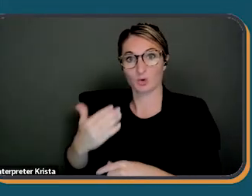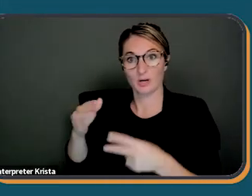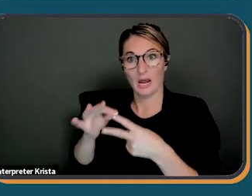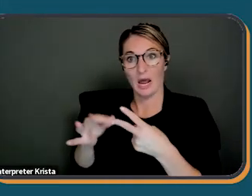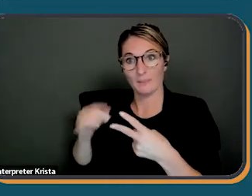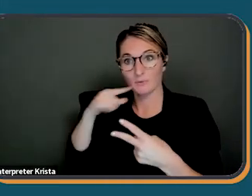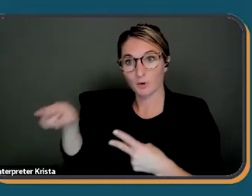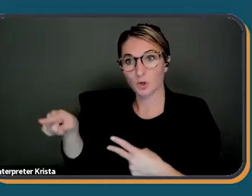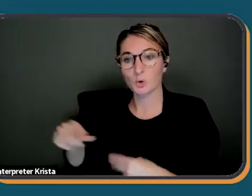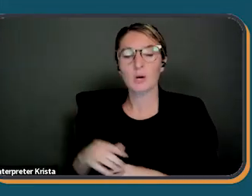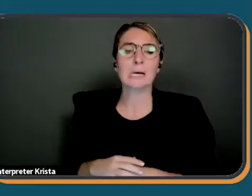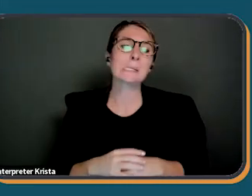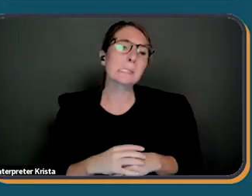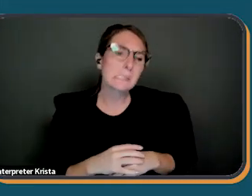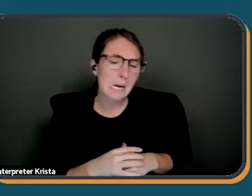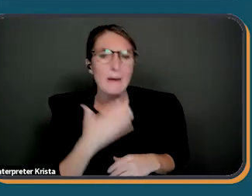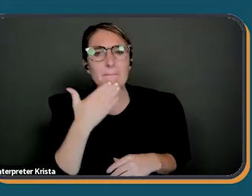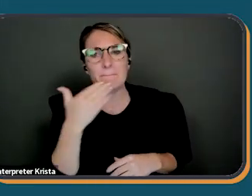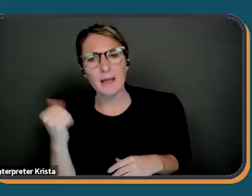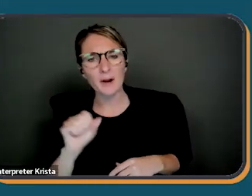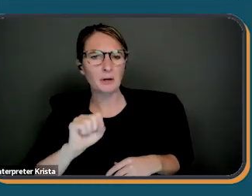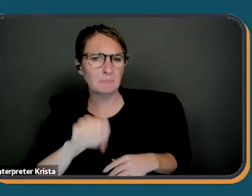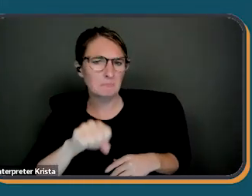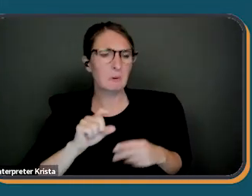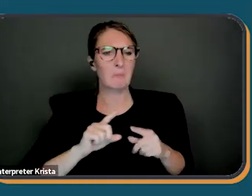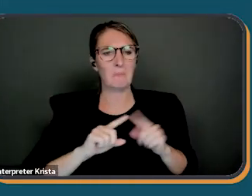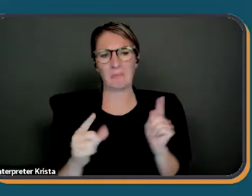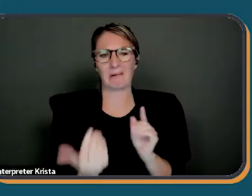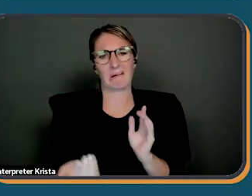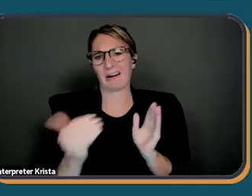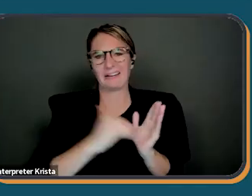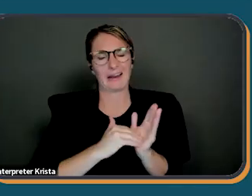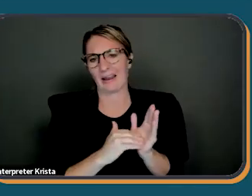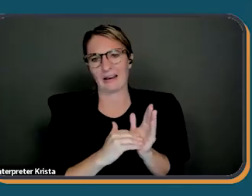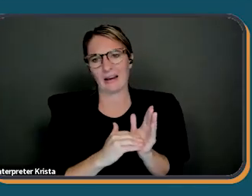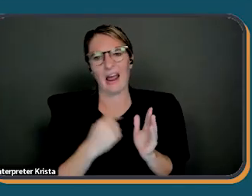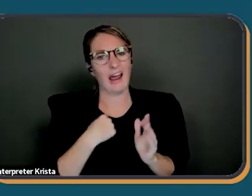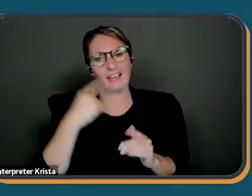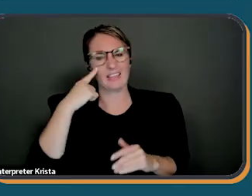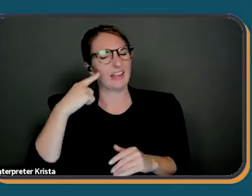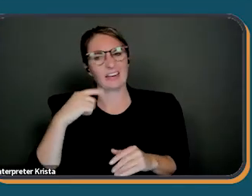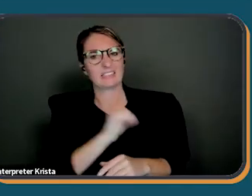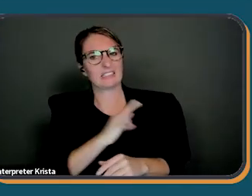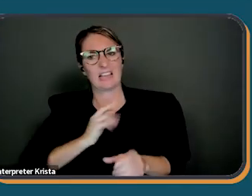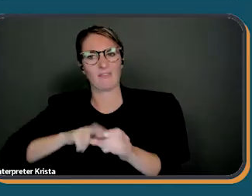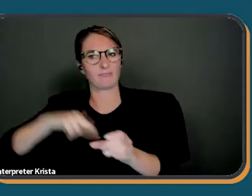Latisha Brown: That would be a better option, but again I think that I would lose staff